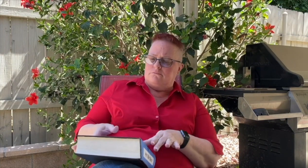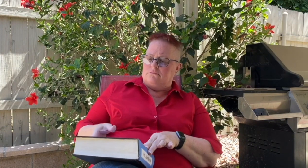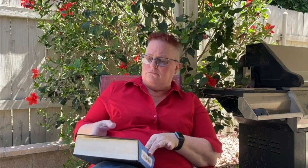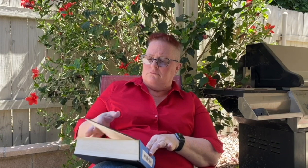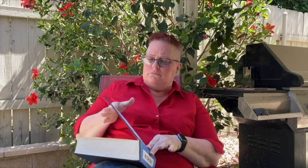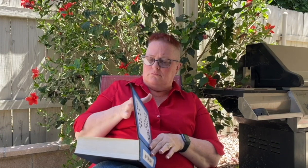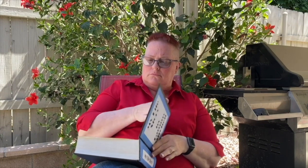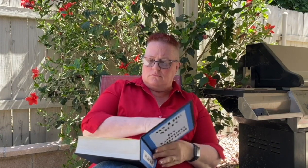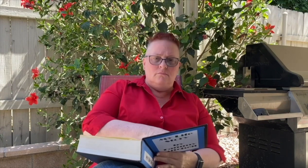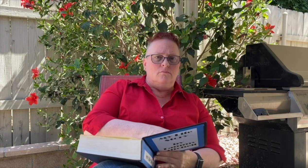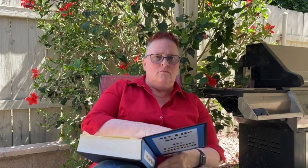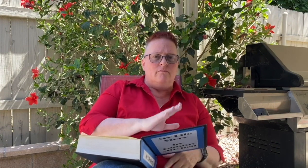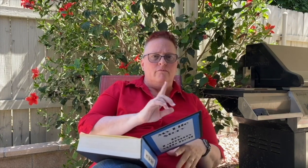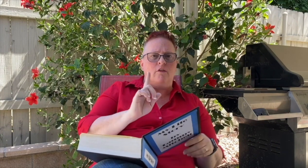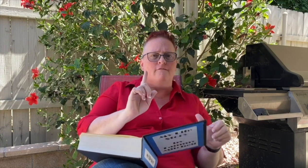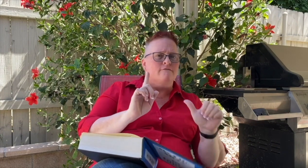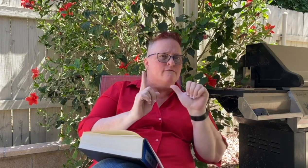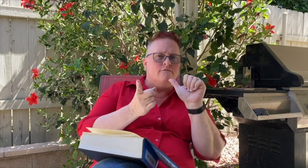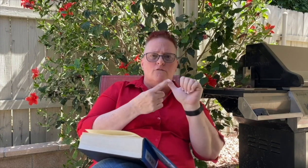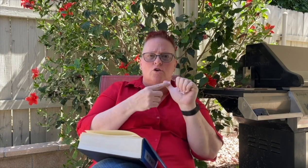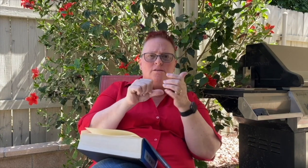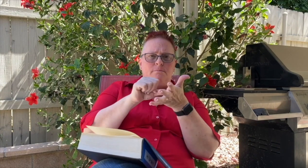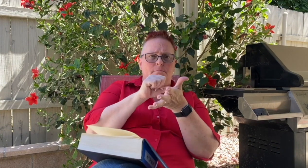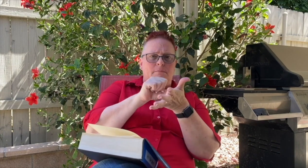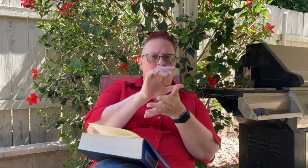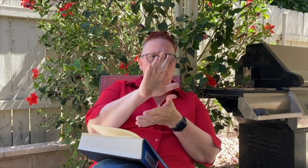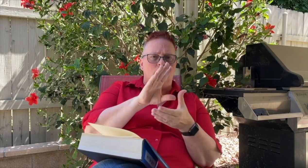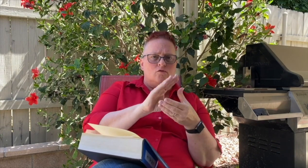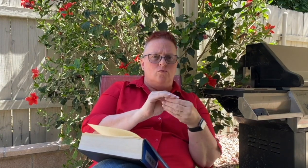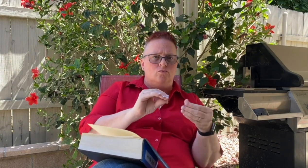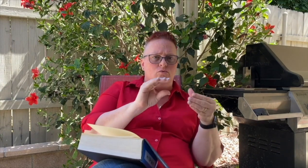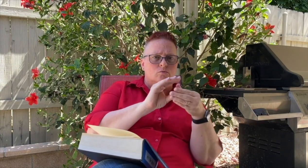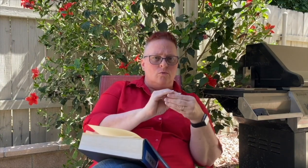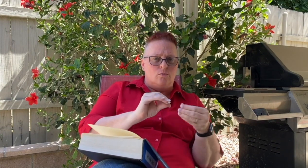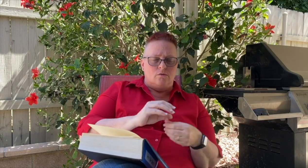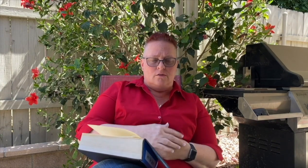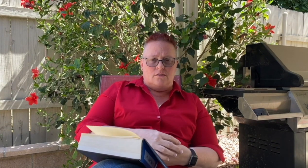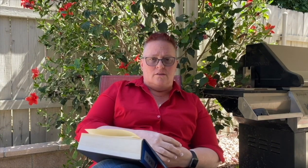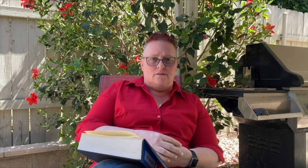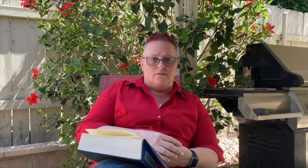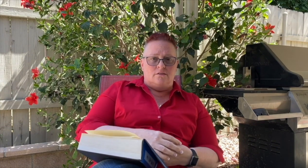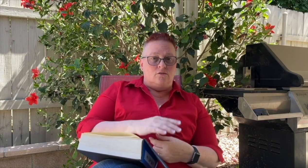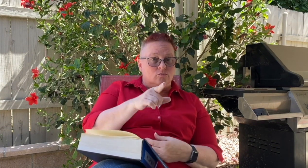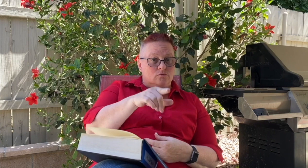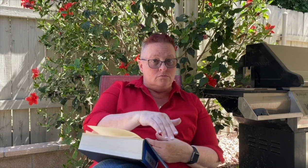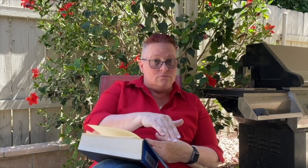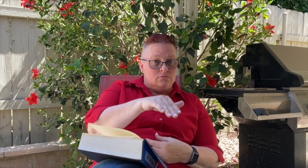Your book was starting to be written when you were born. The first page of your story.